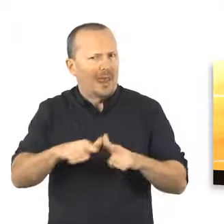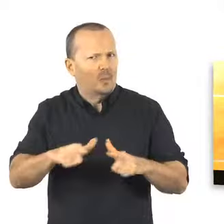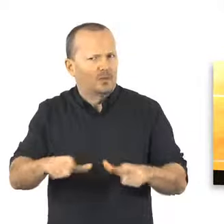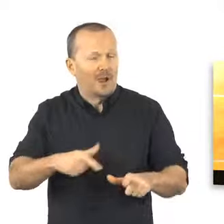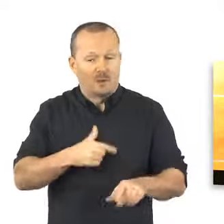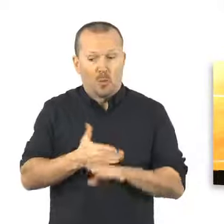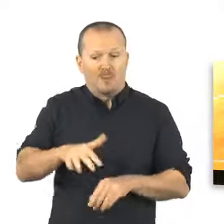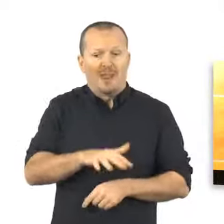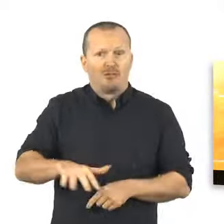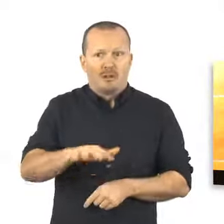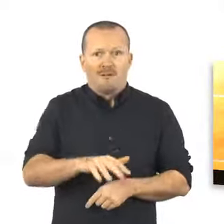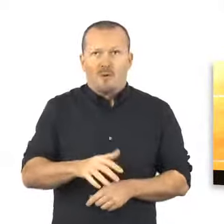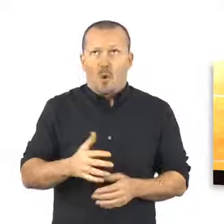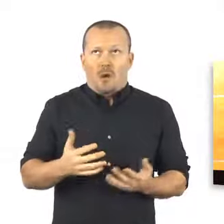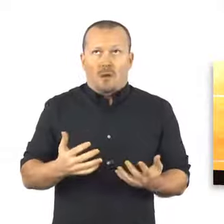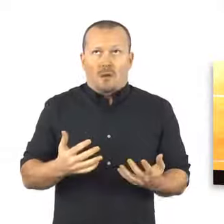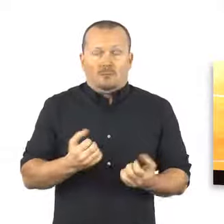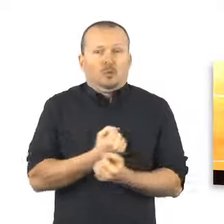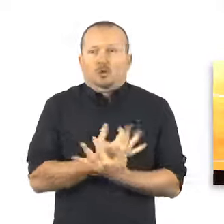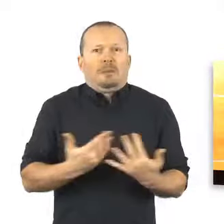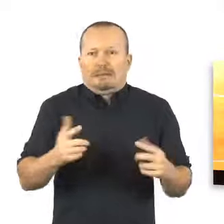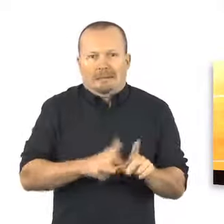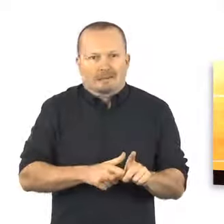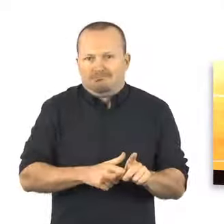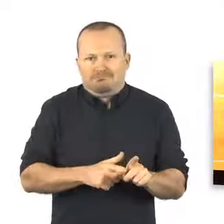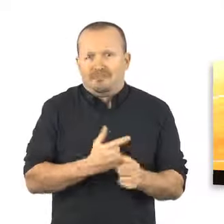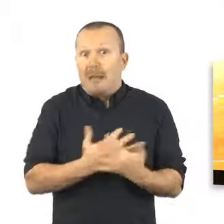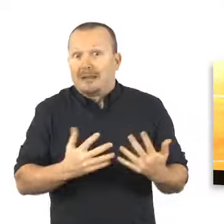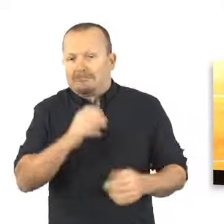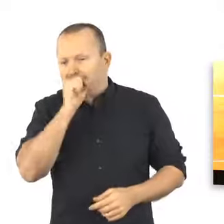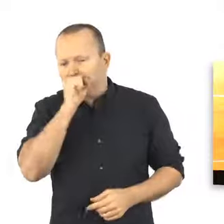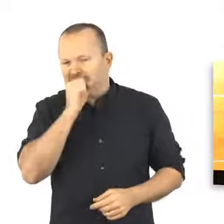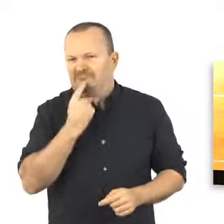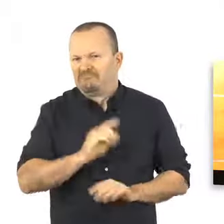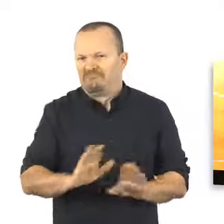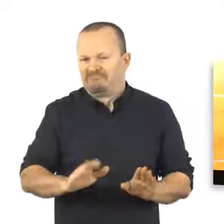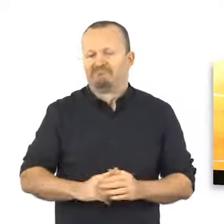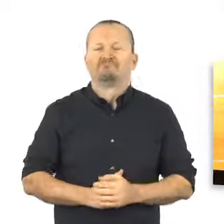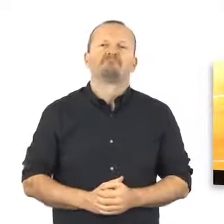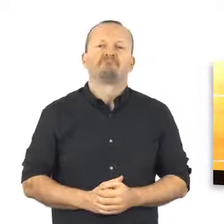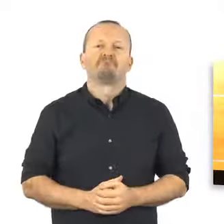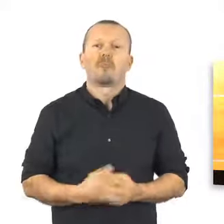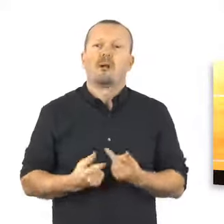for child language development for too many years, I’m not telling anymore,